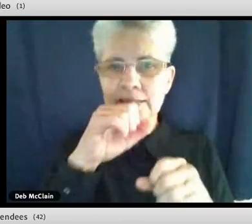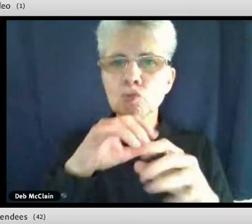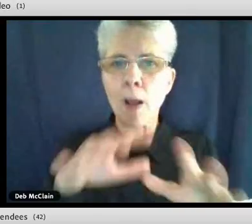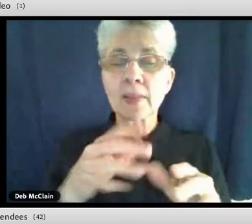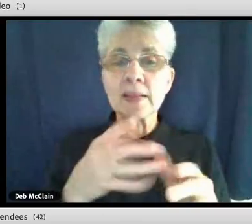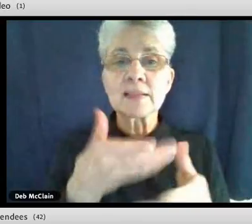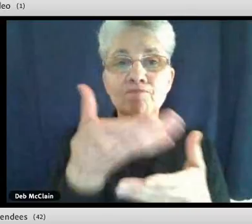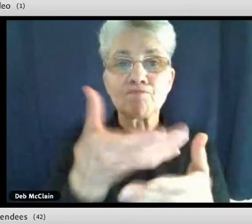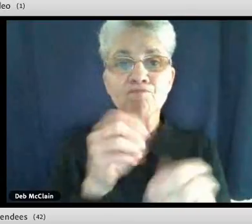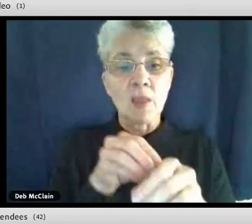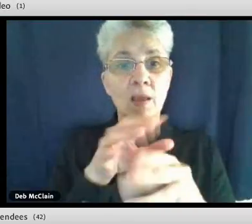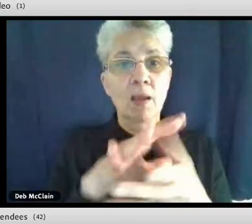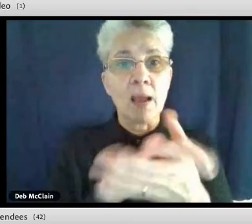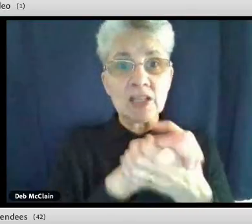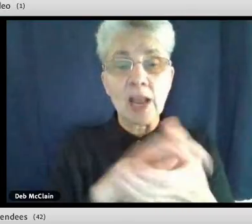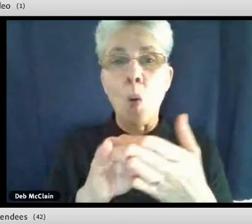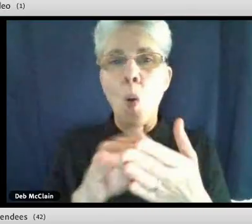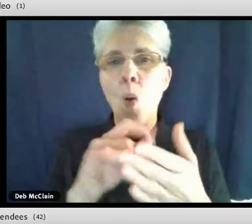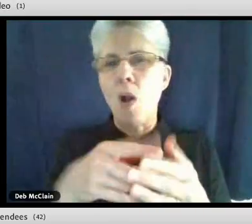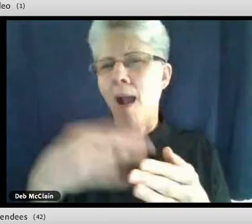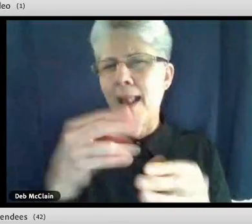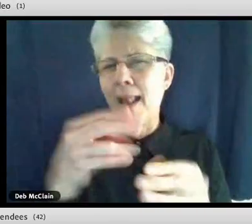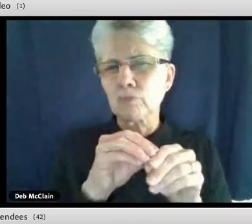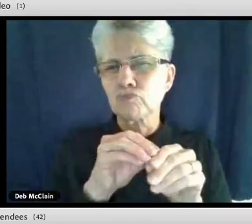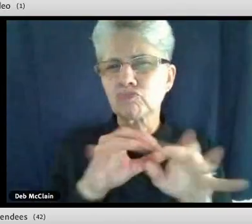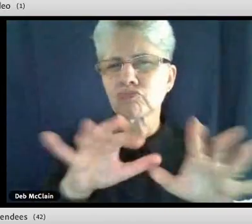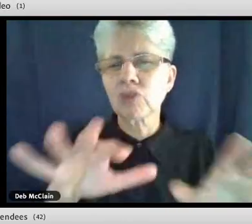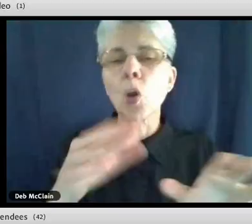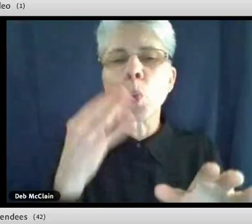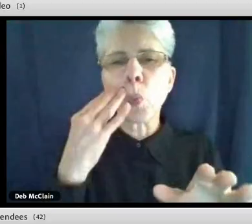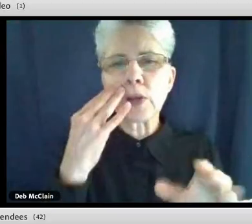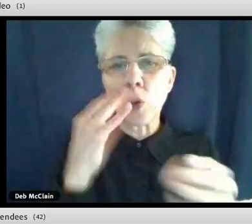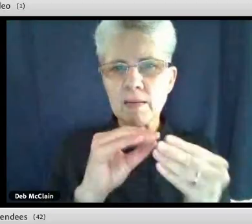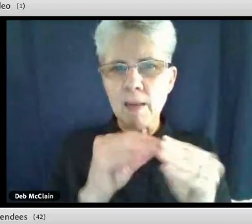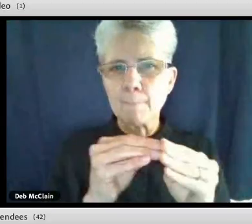and infected, highly, highly contagious. We know this by looking at the numbers,